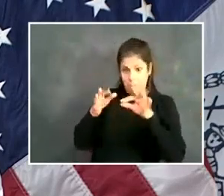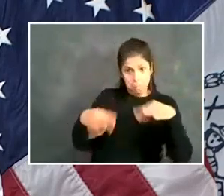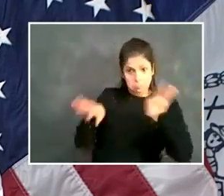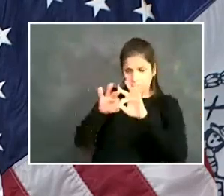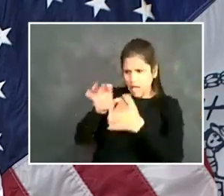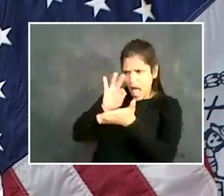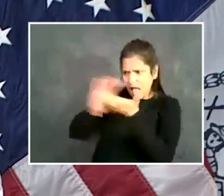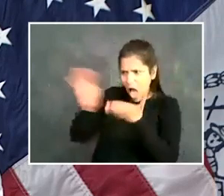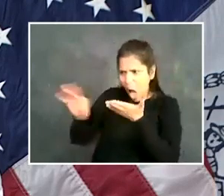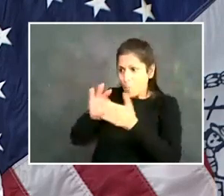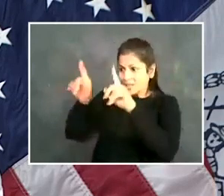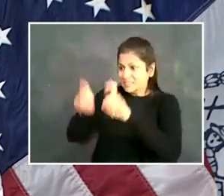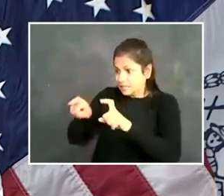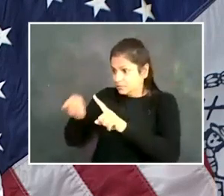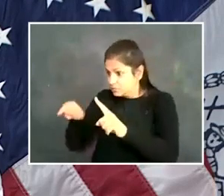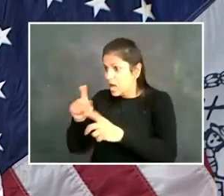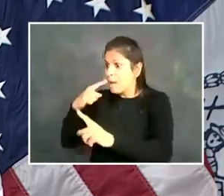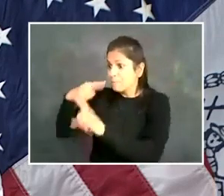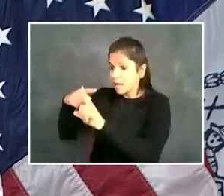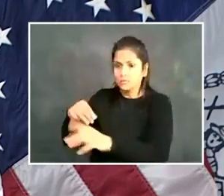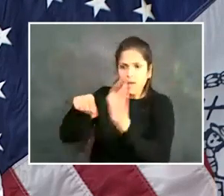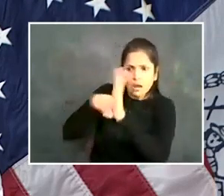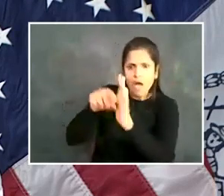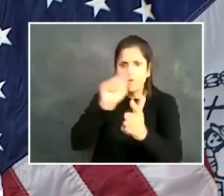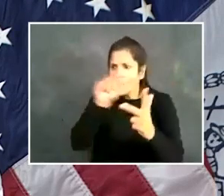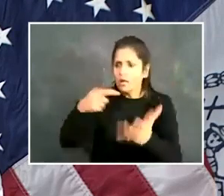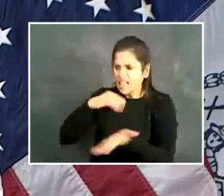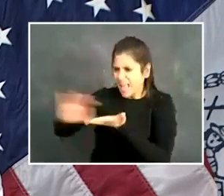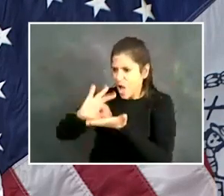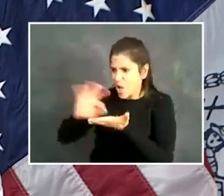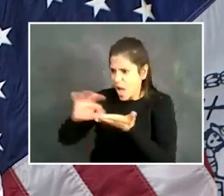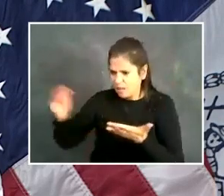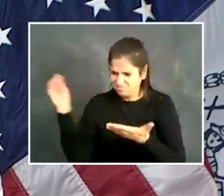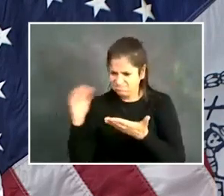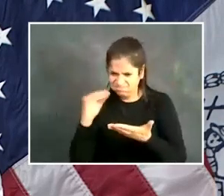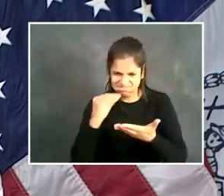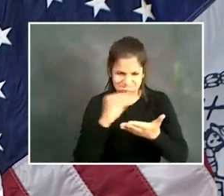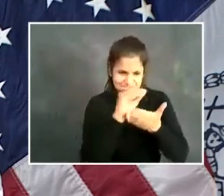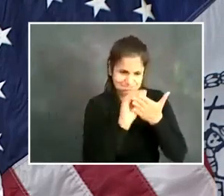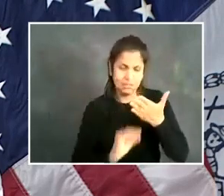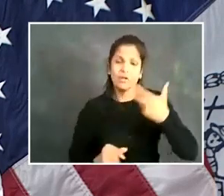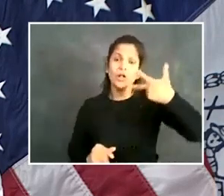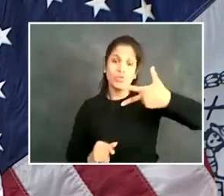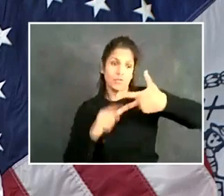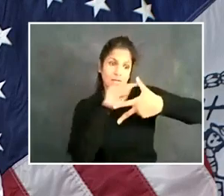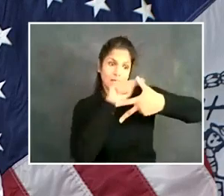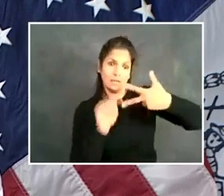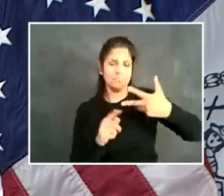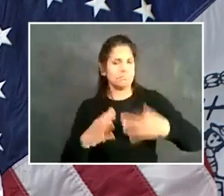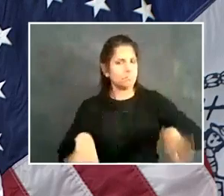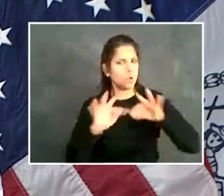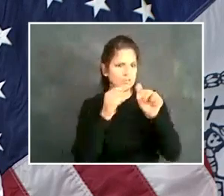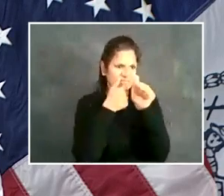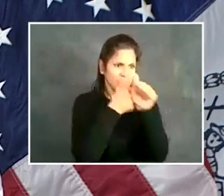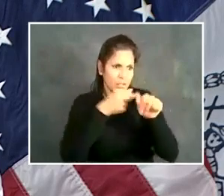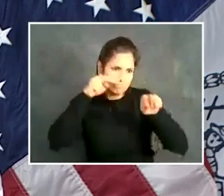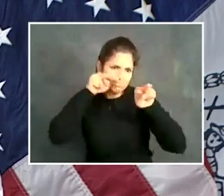ANYONE THAT IF THEY TEST POSITIVE, WE WANT TO TEST THE PEOPLE YOU HAD CLOSE CONTACT WITH. THE GUIDANCE IS CHANGING, BUT